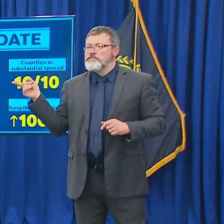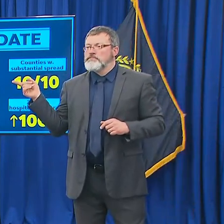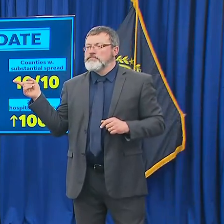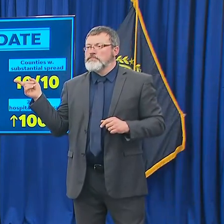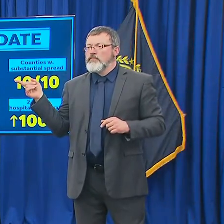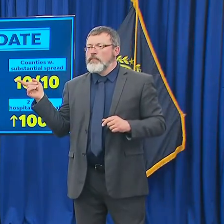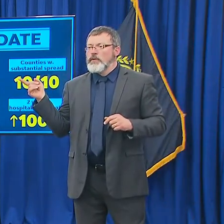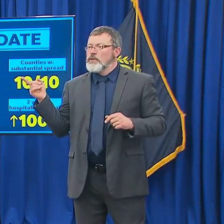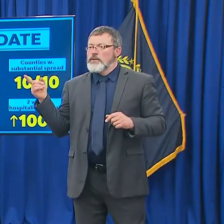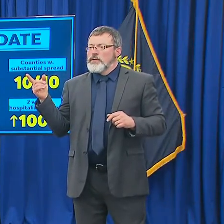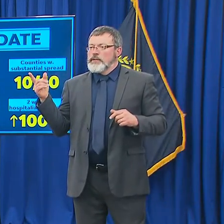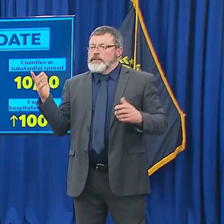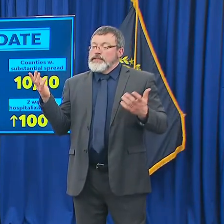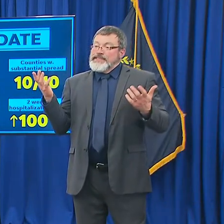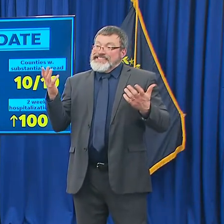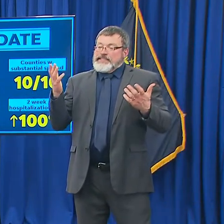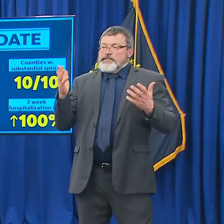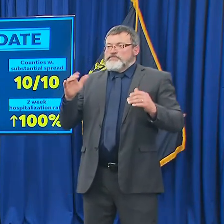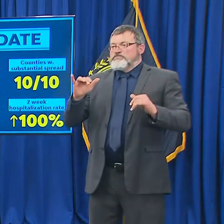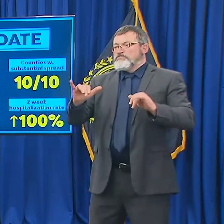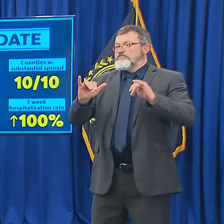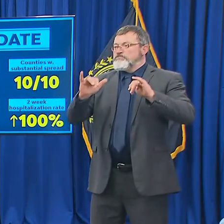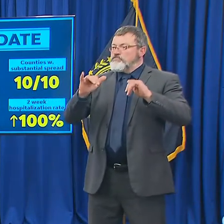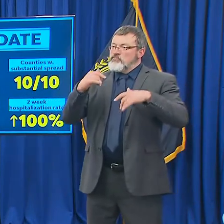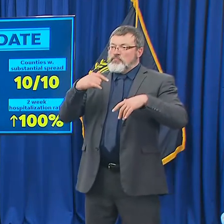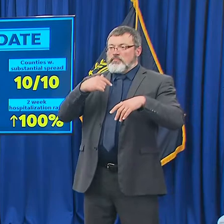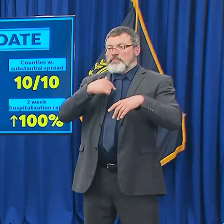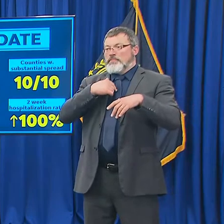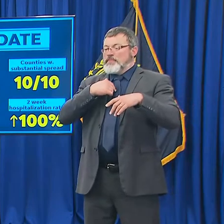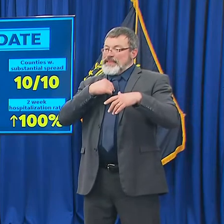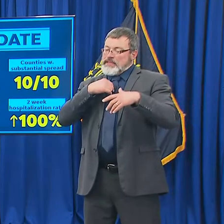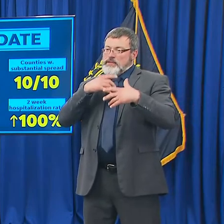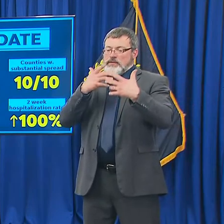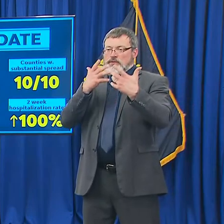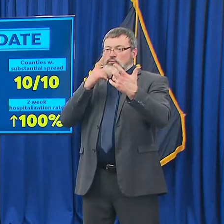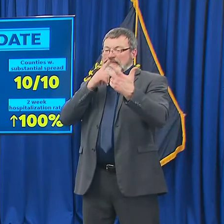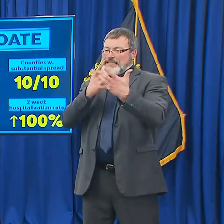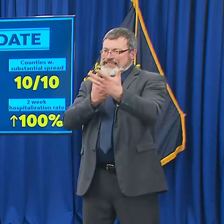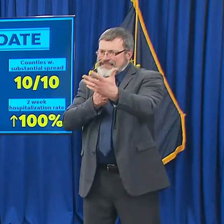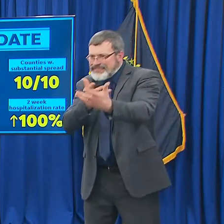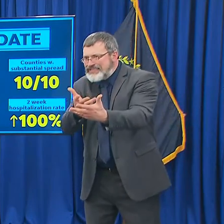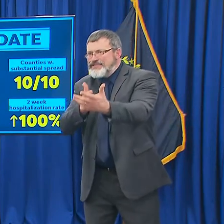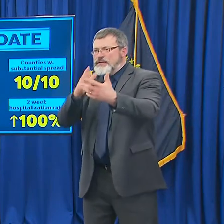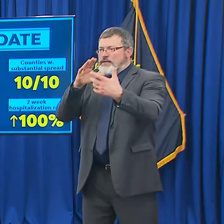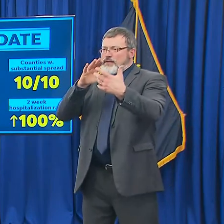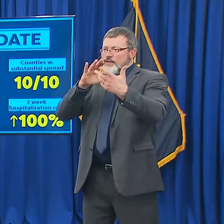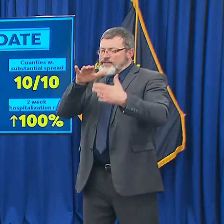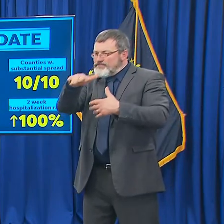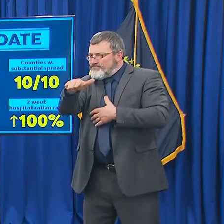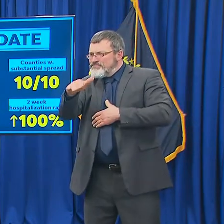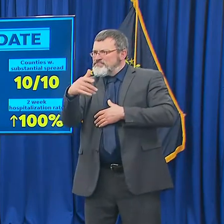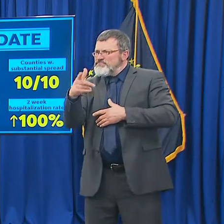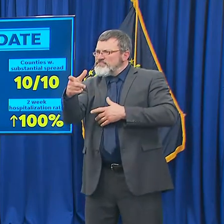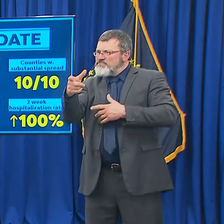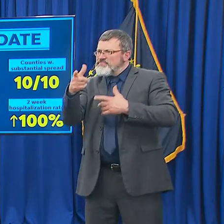If you go to a gas issue if you're talking to lead trying to fill that work at Oh OK. I'll just people in general. Yeah sure.